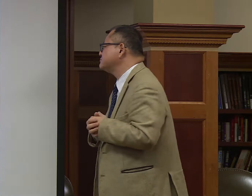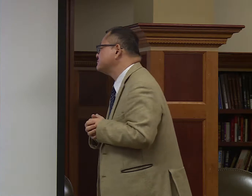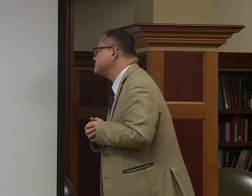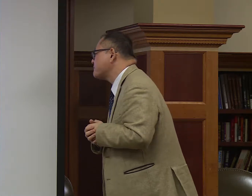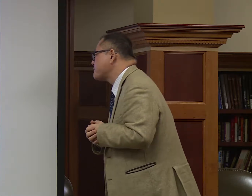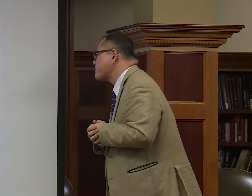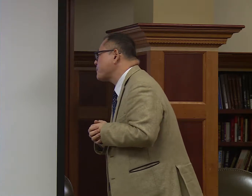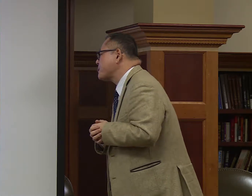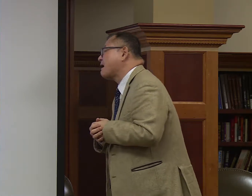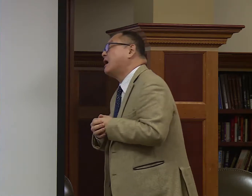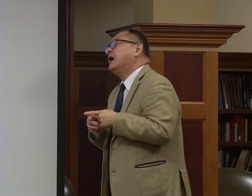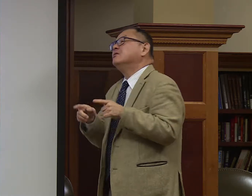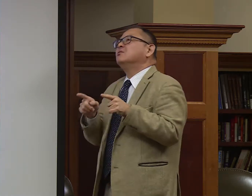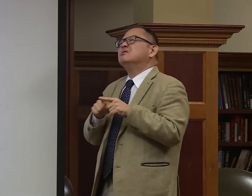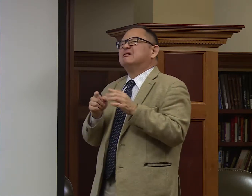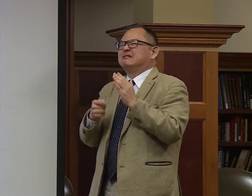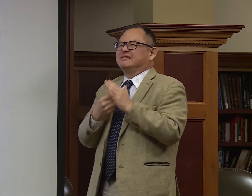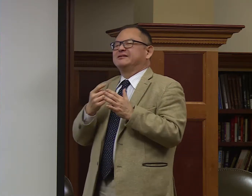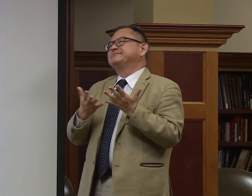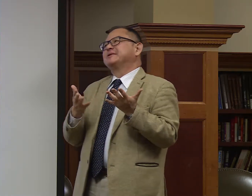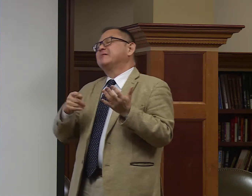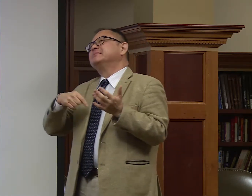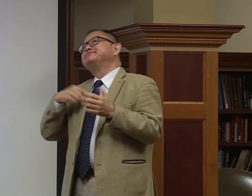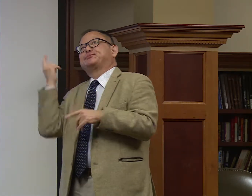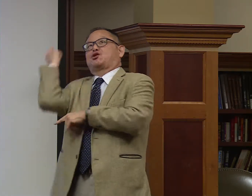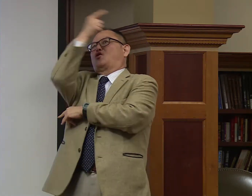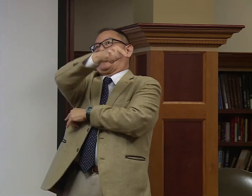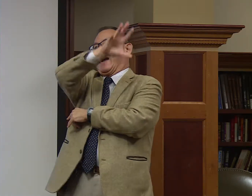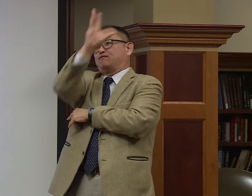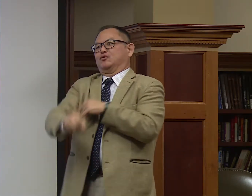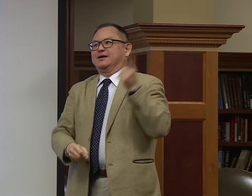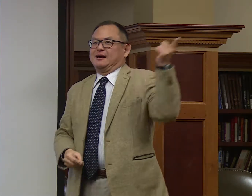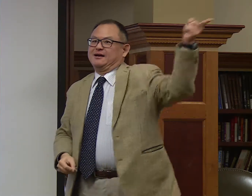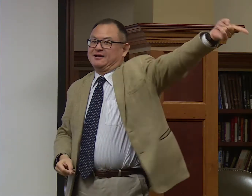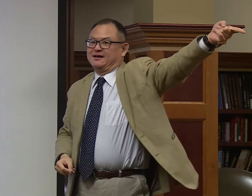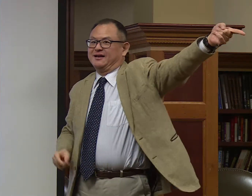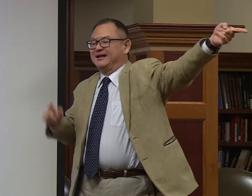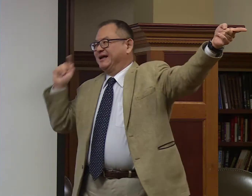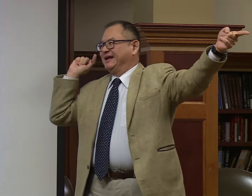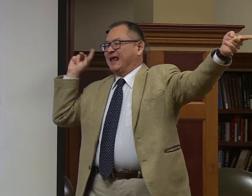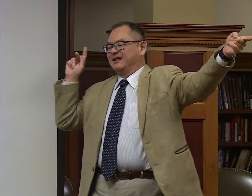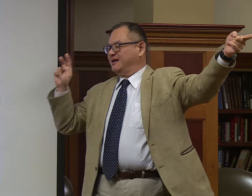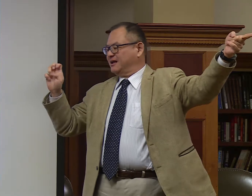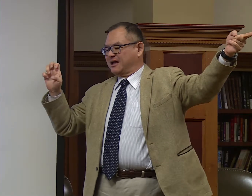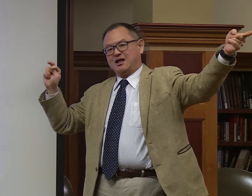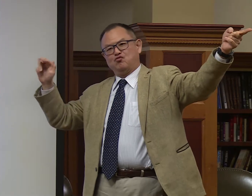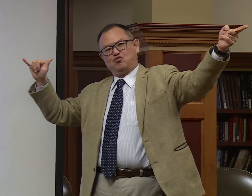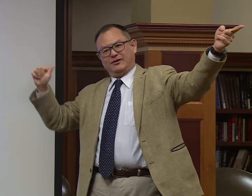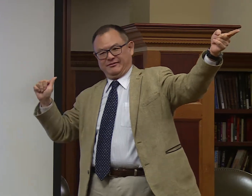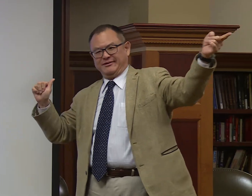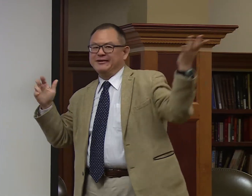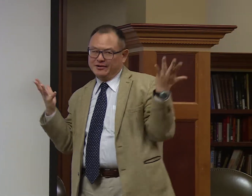I also went to Africa, to Kenya. They also have their own sign language,